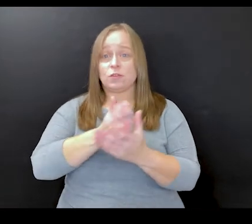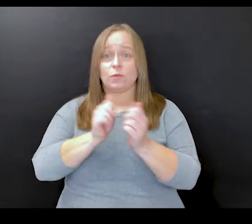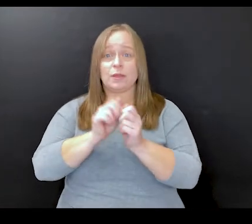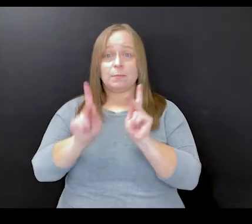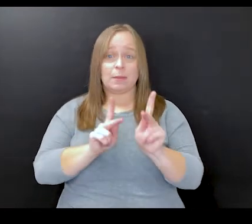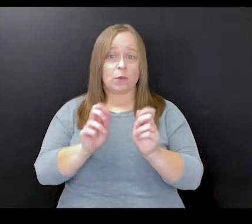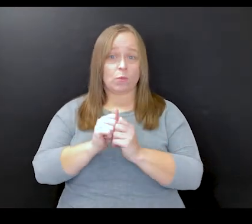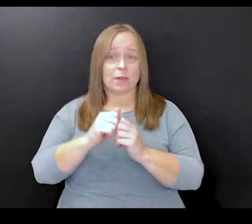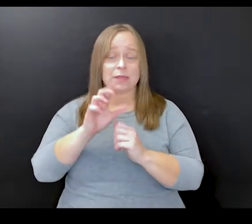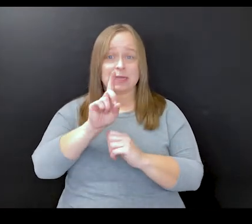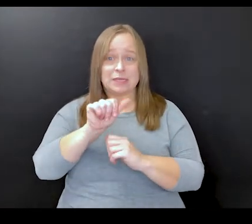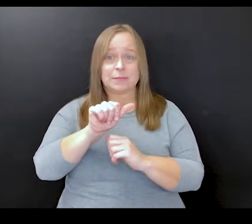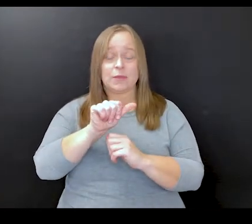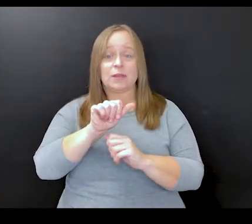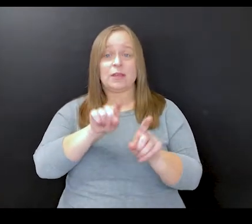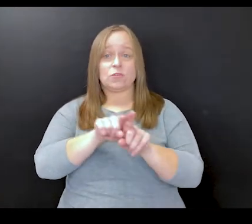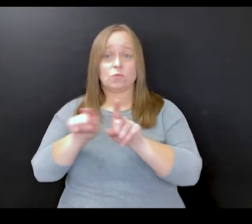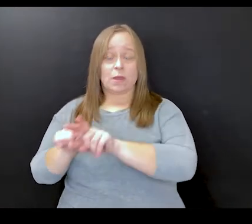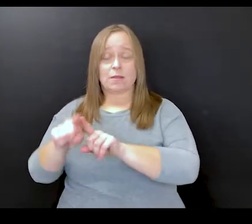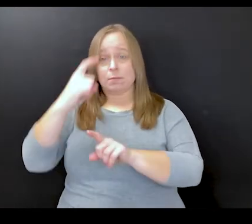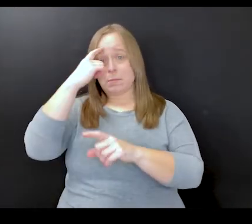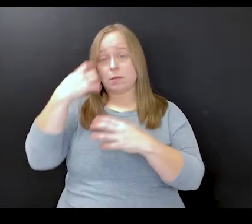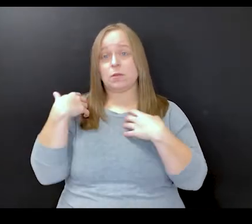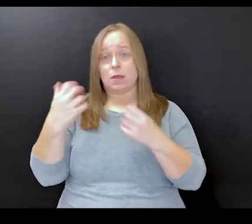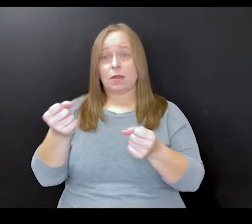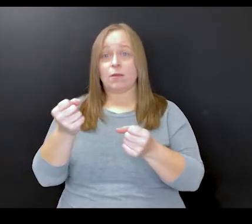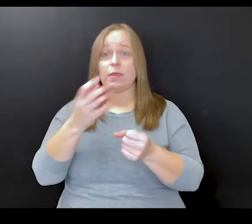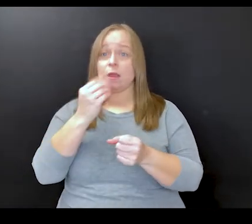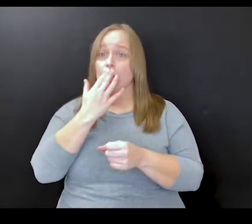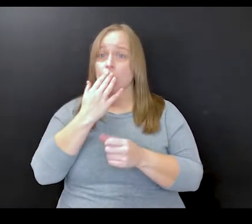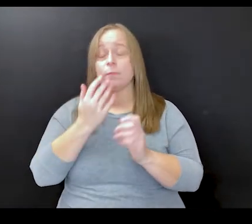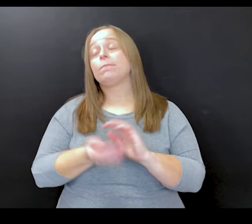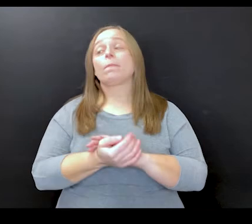with people with disabilities as well as people of color.